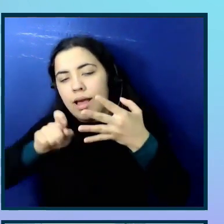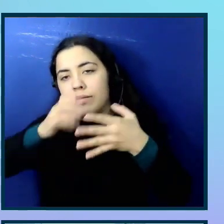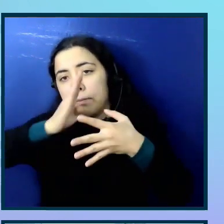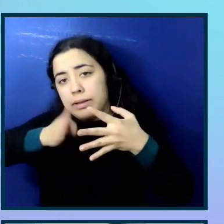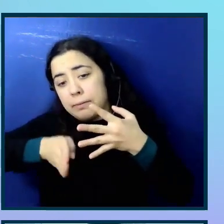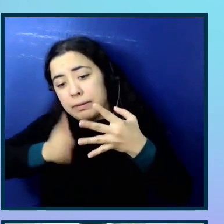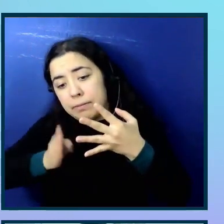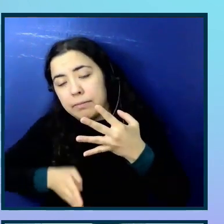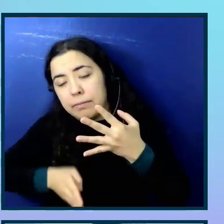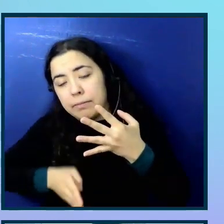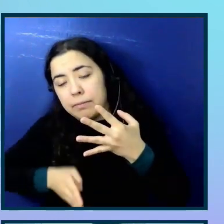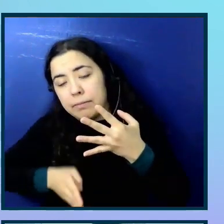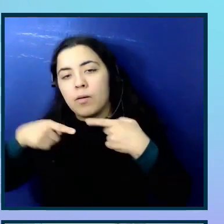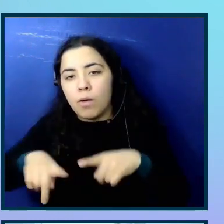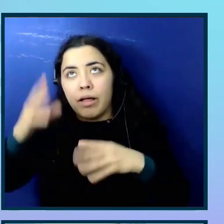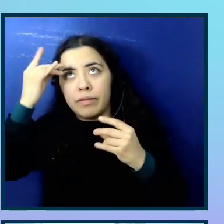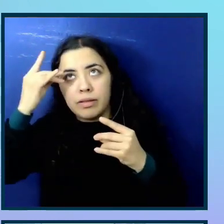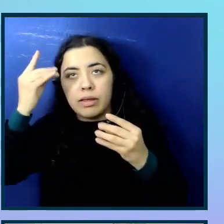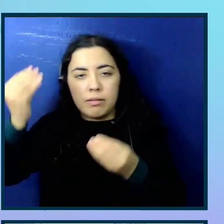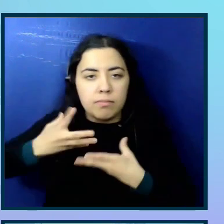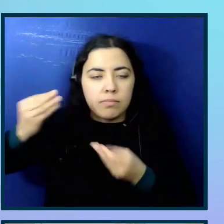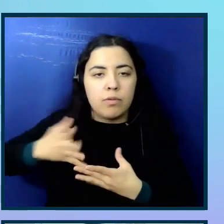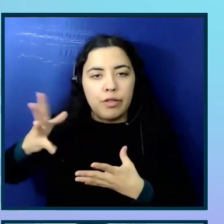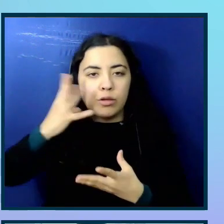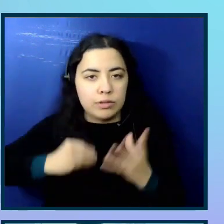So screen reader sessions were moderated by myself,